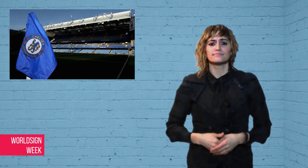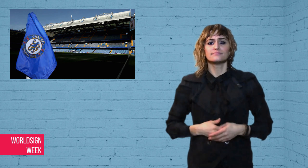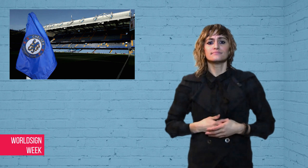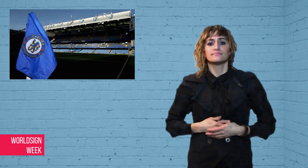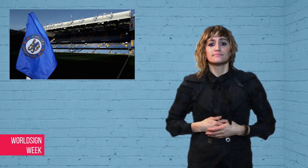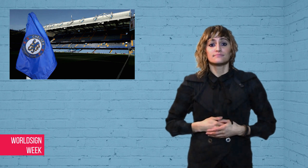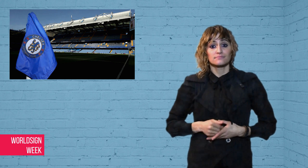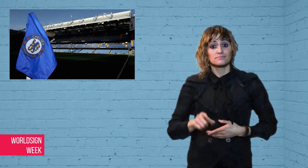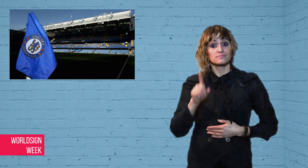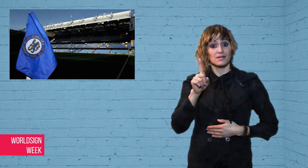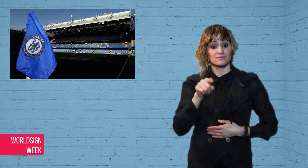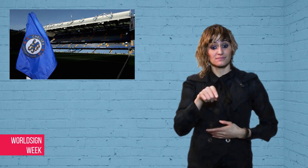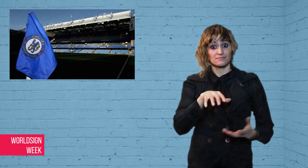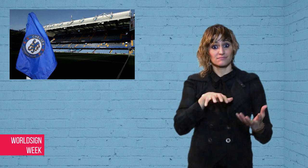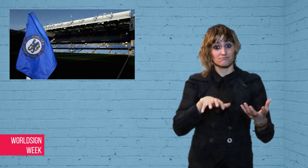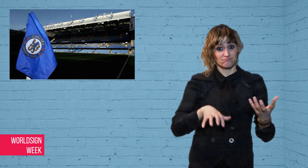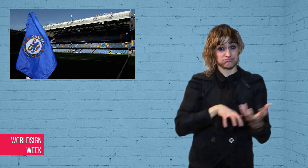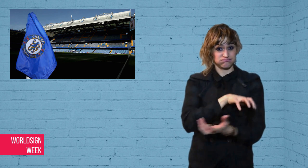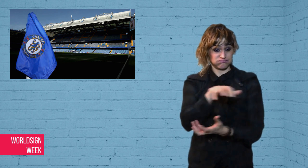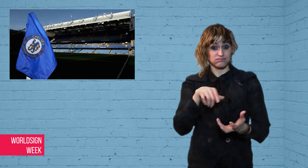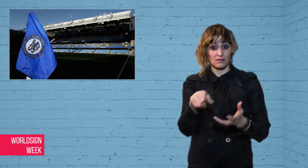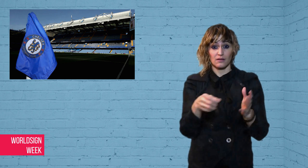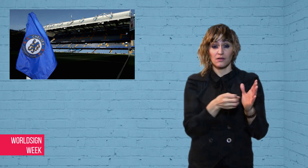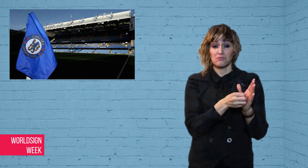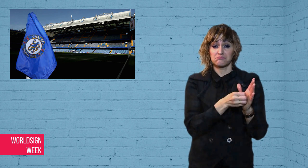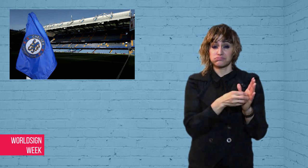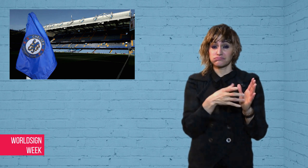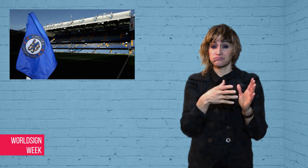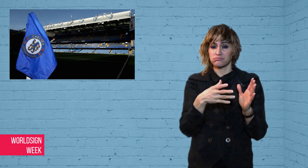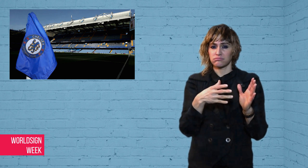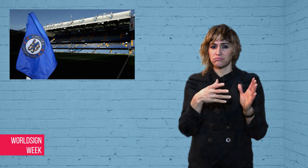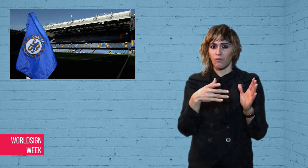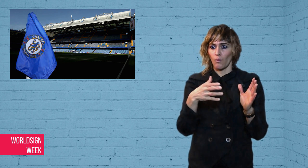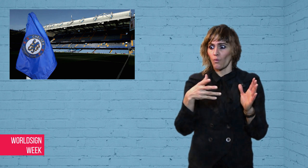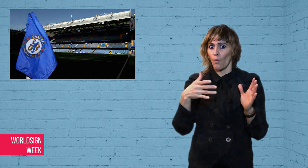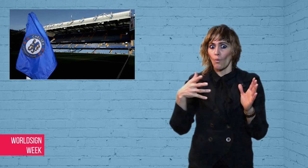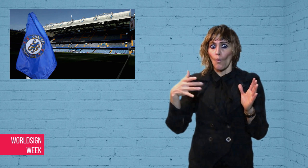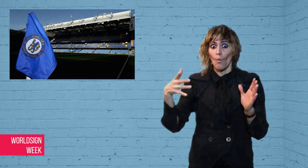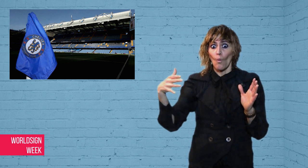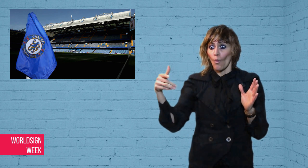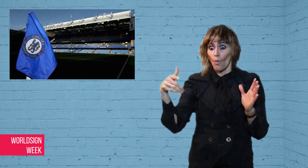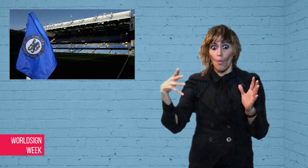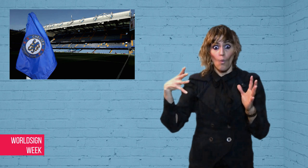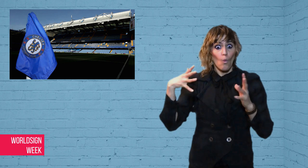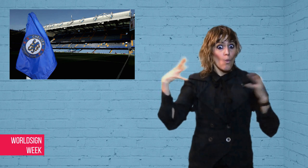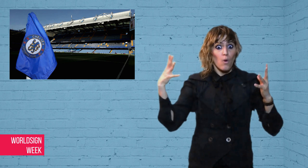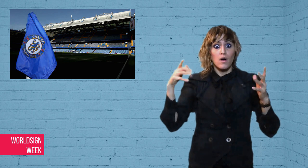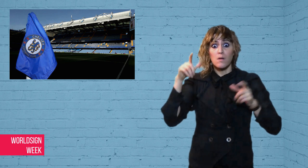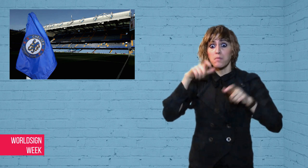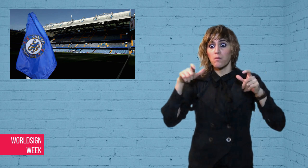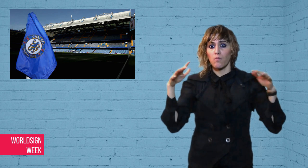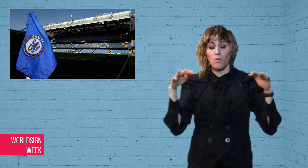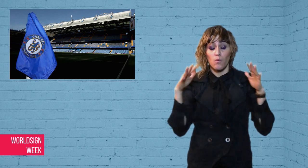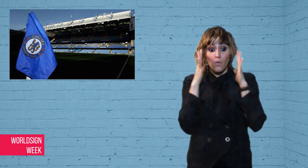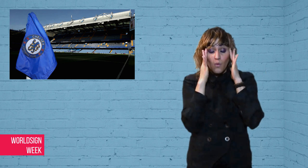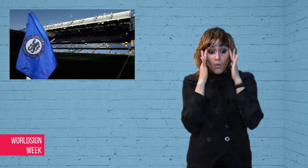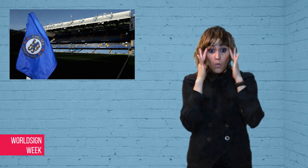anyone could imagine. A dedicated sexual abuse